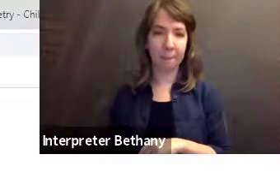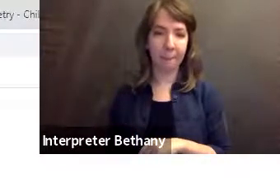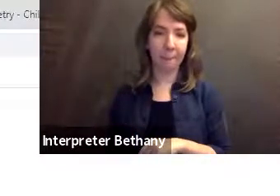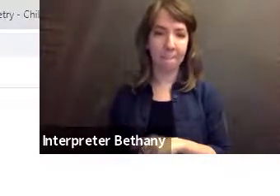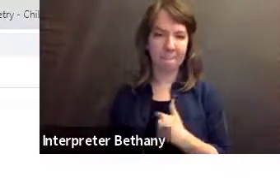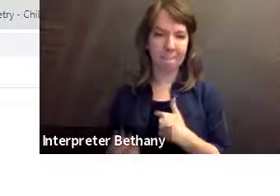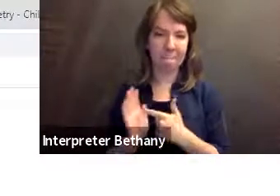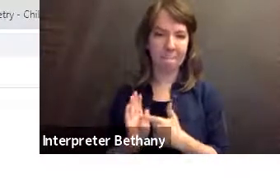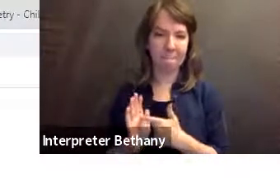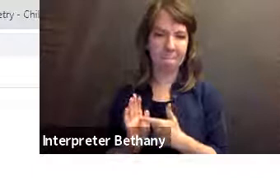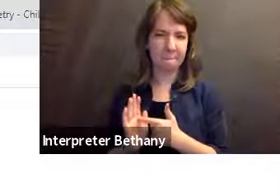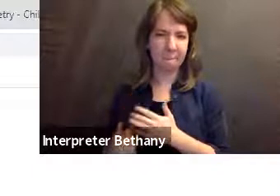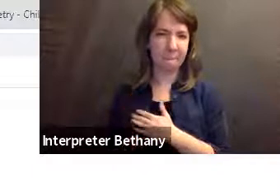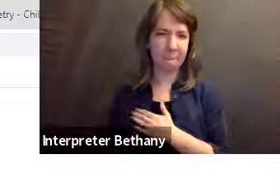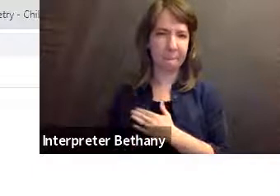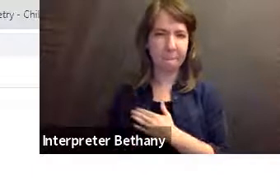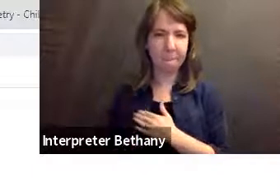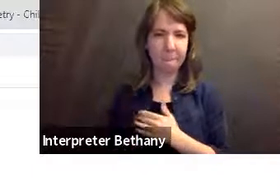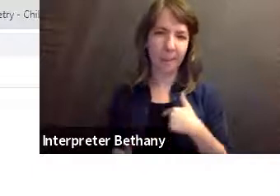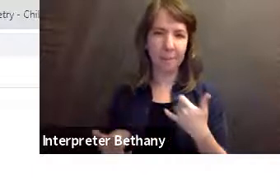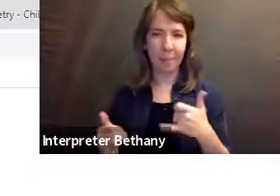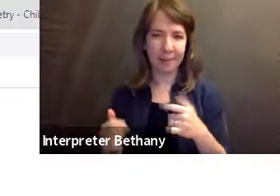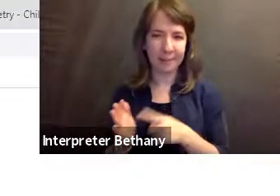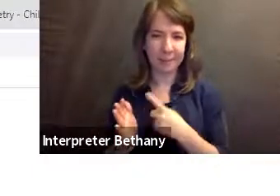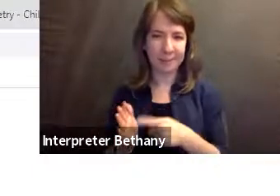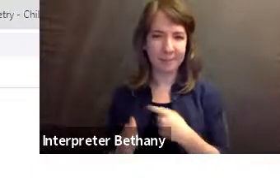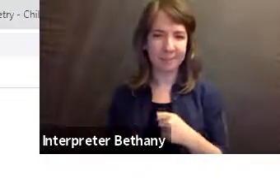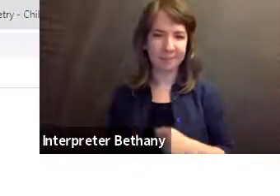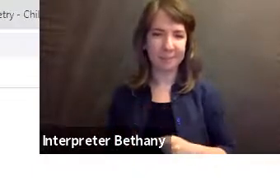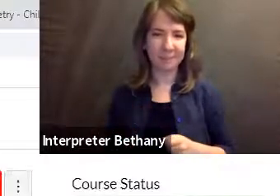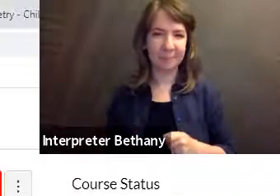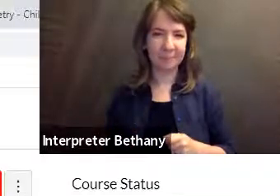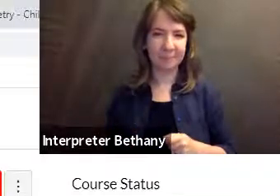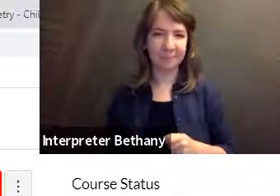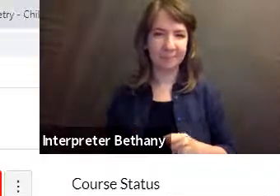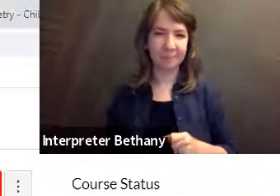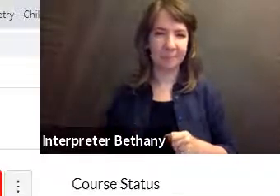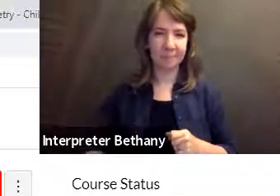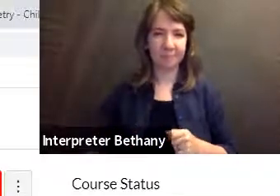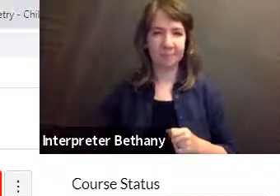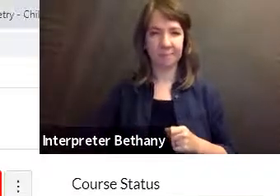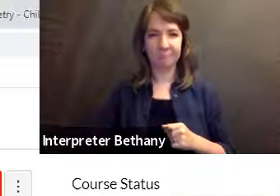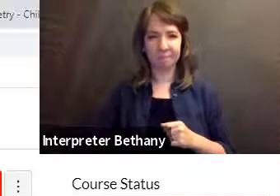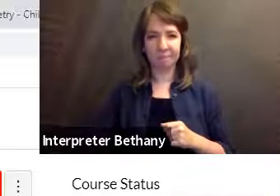Linda Kobashigawa: One of my sandbox bundles that I play around with and betting the guides into live or into Canvas is really easy.